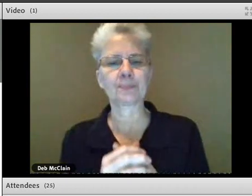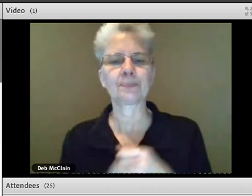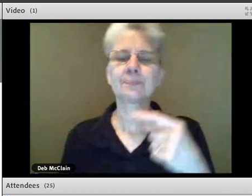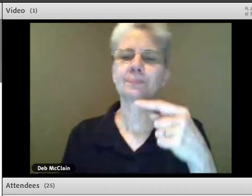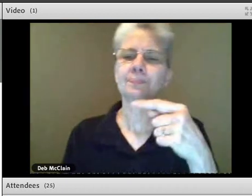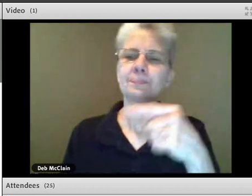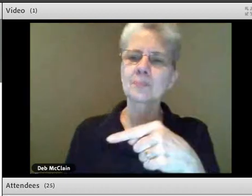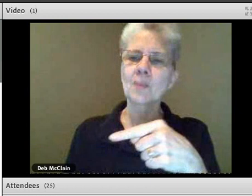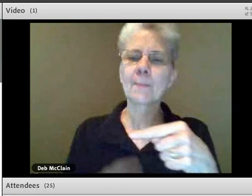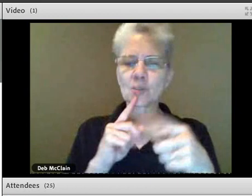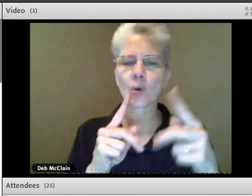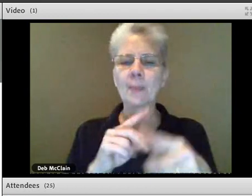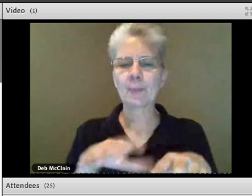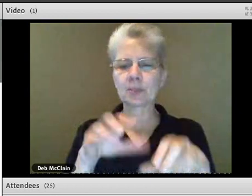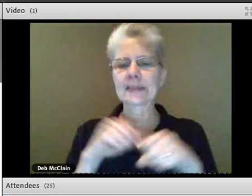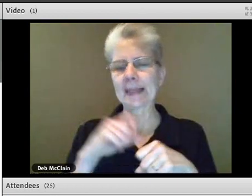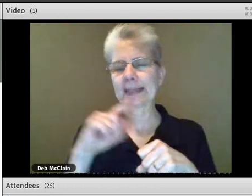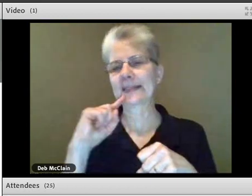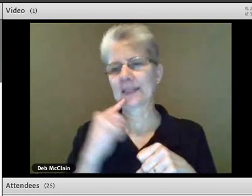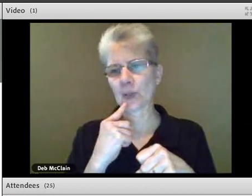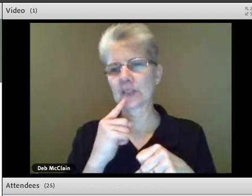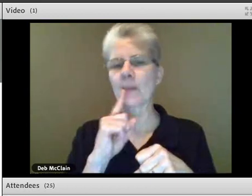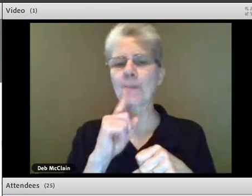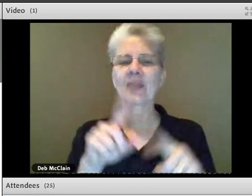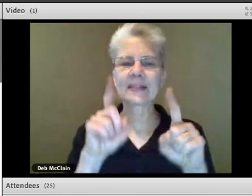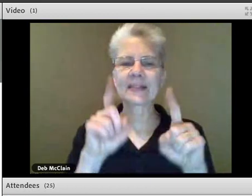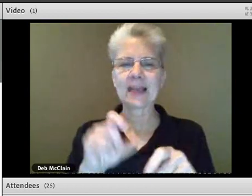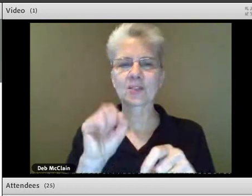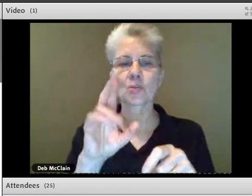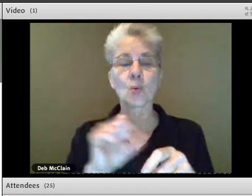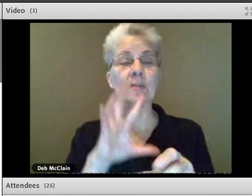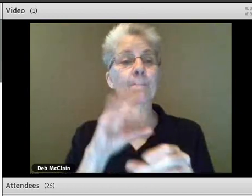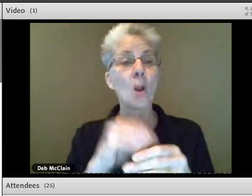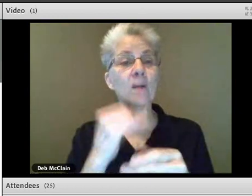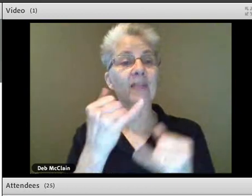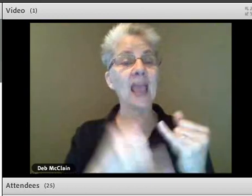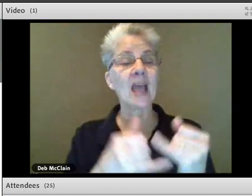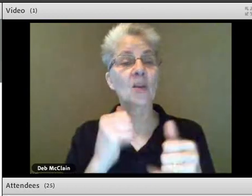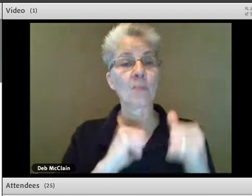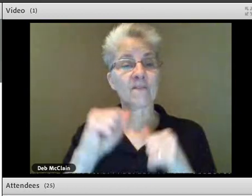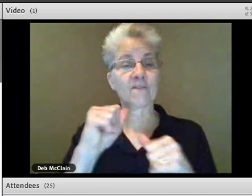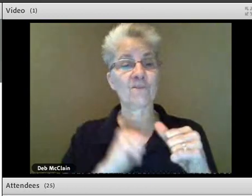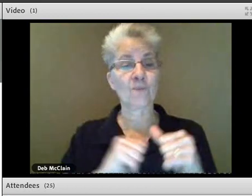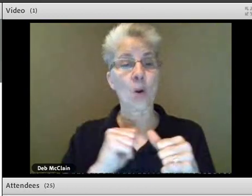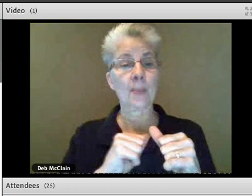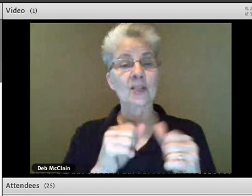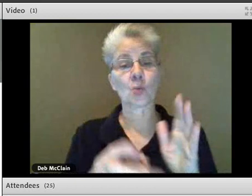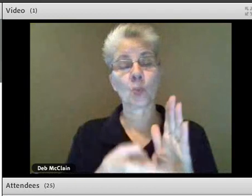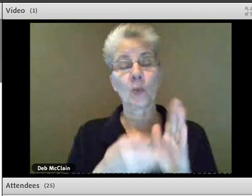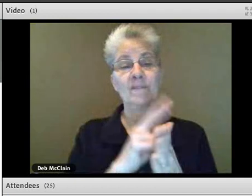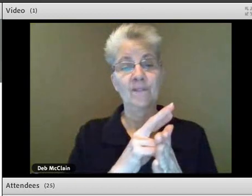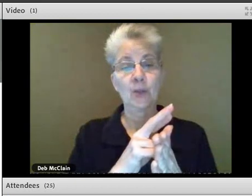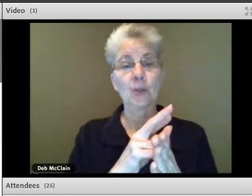But you want to make sure people take it seriously, and so make your test scores part of the annual performance review. High performers will be to easier to identify,